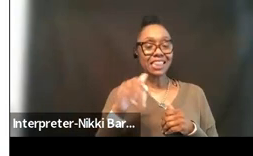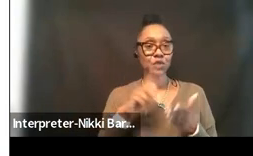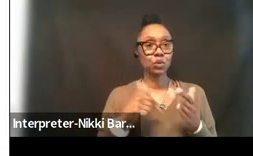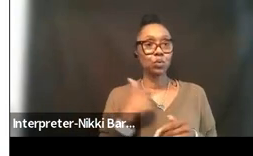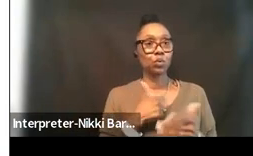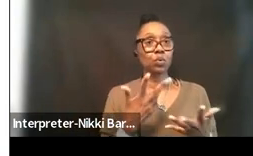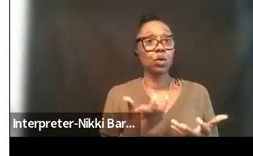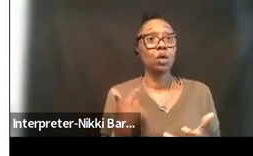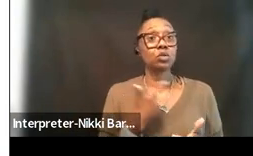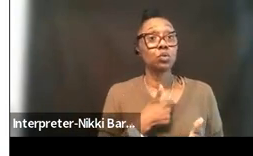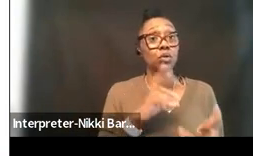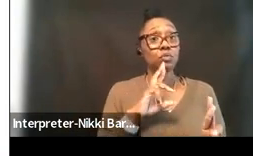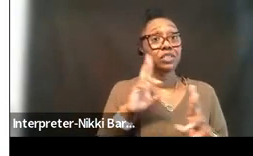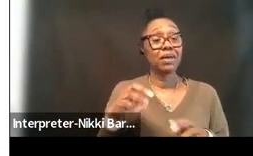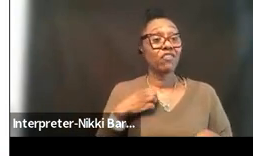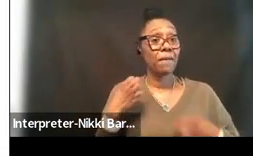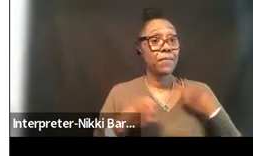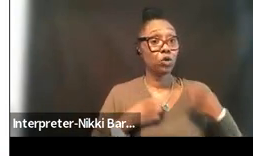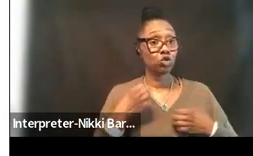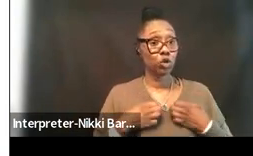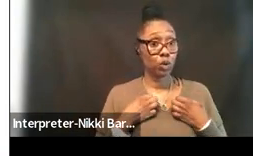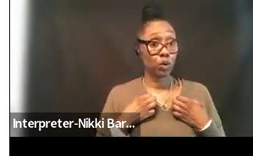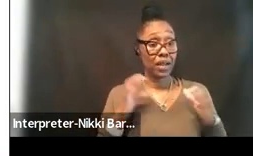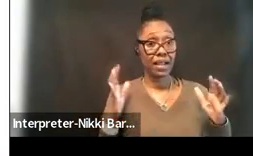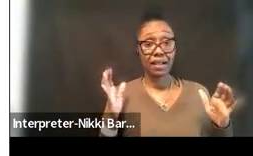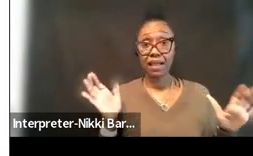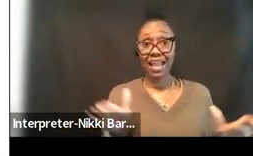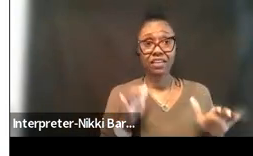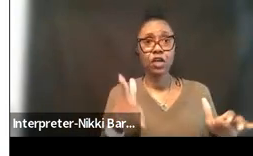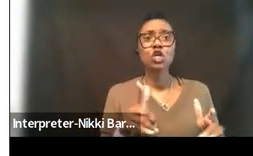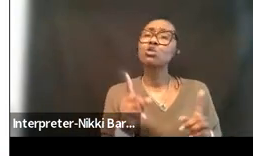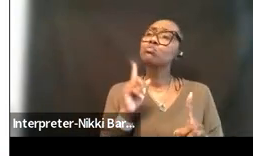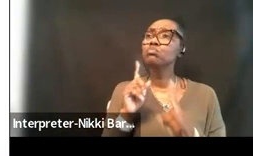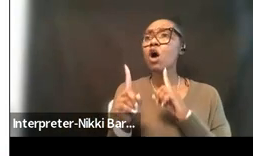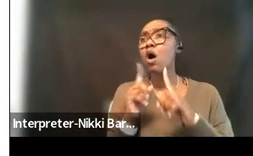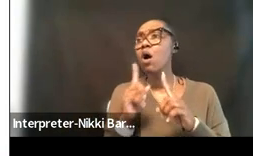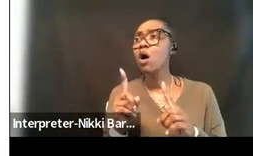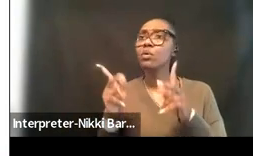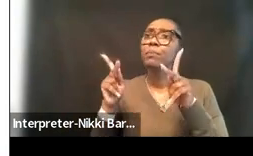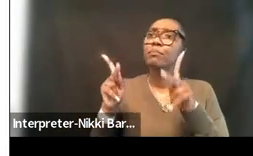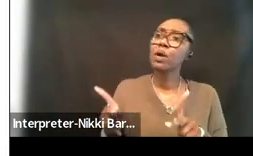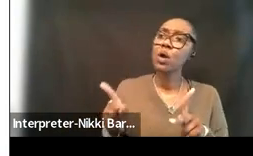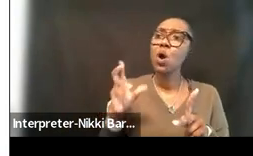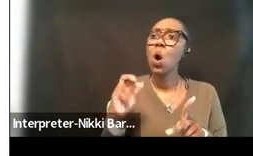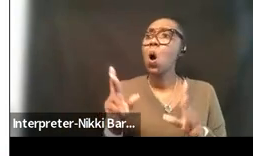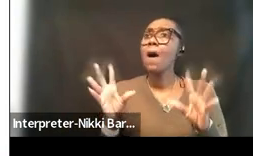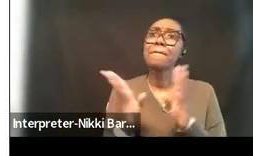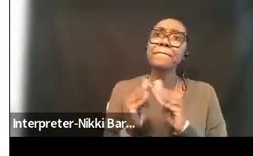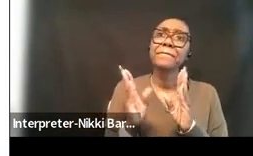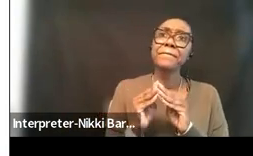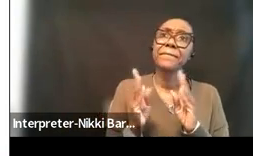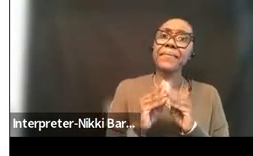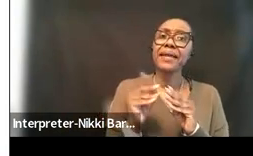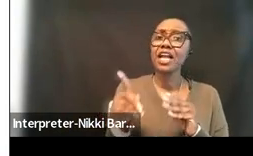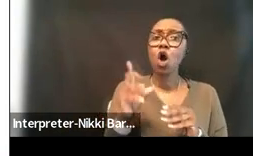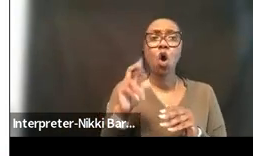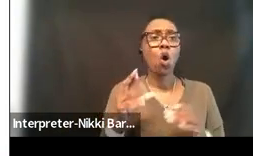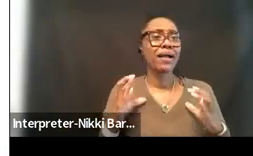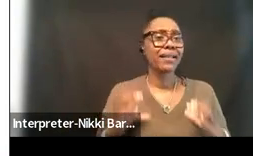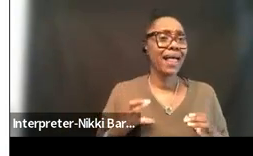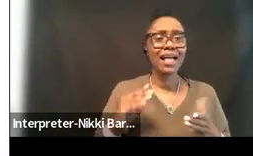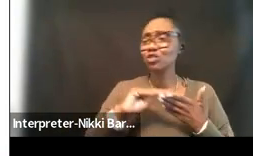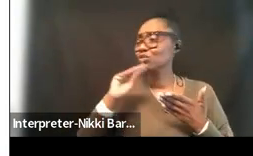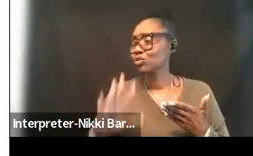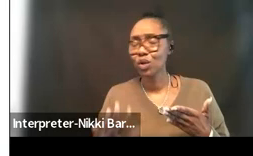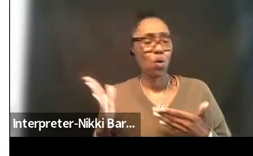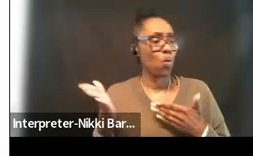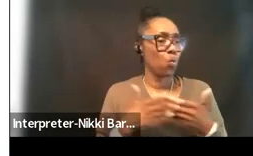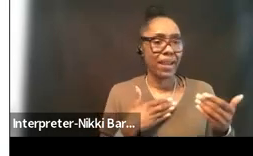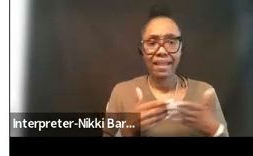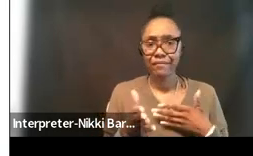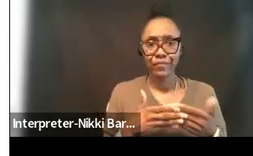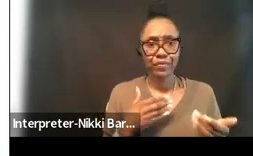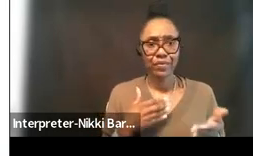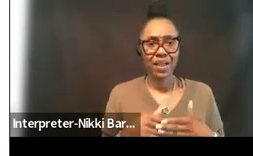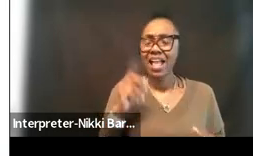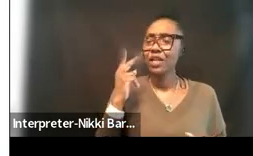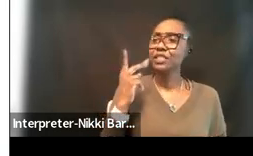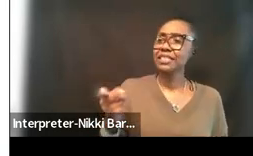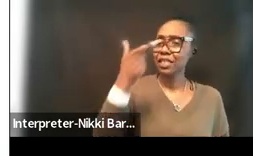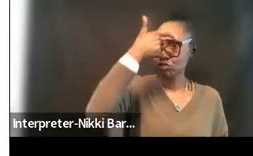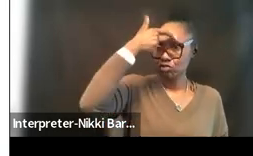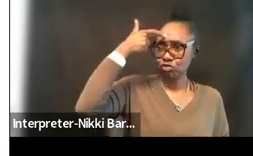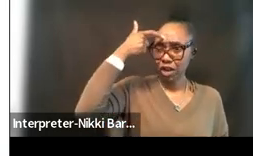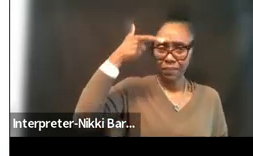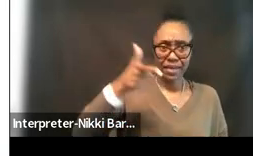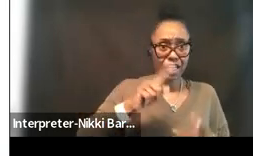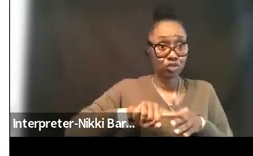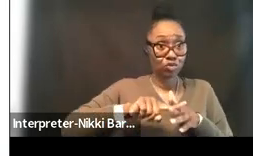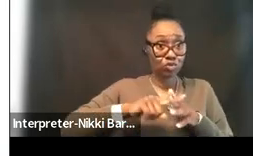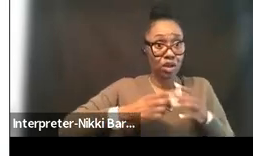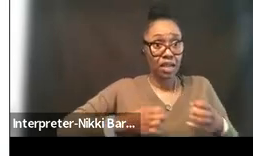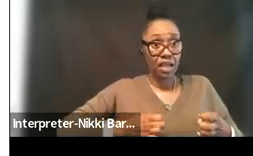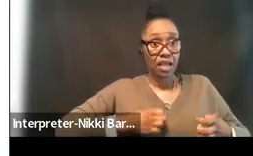So when we are responding to emotional activation, if you're having a conversation with someone, if you're having a meeting with them, if it's a client of yours, a student, whatever it may be, and they have been through a trauma and you see them become emotionally escalated.